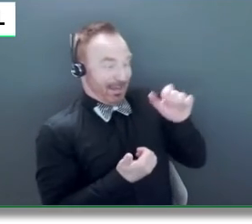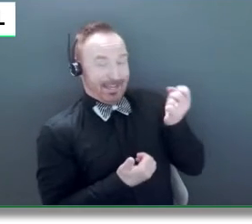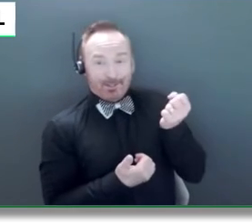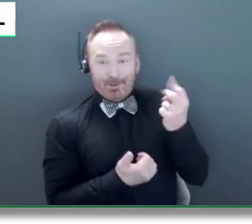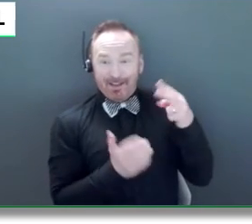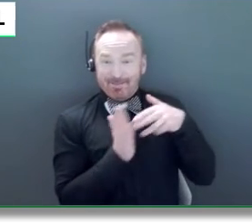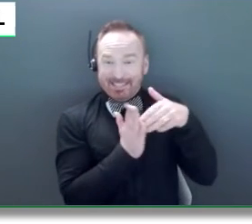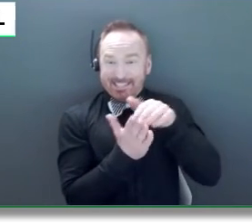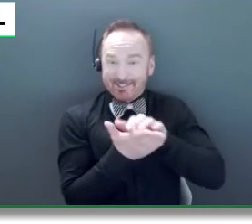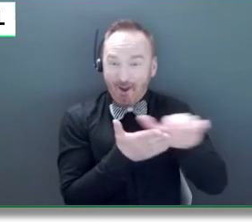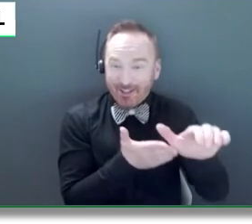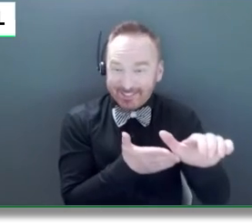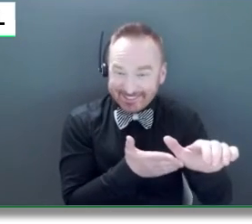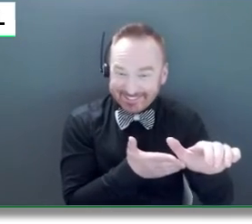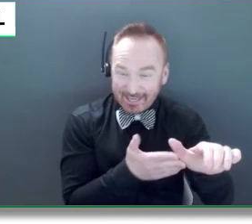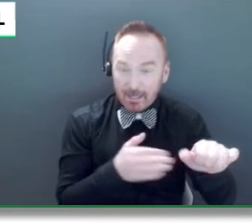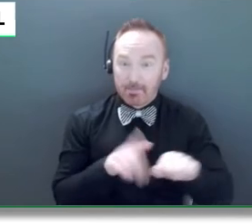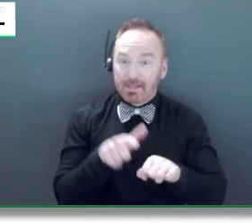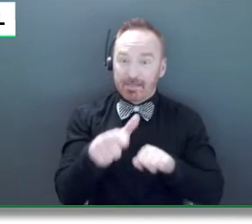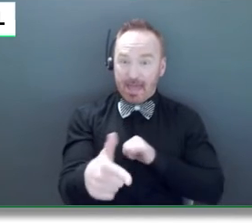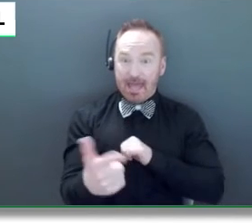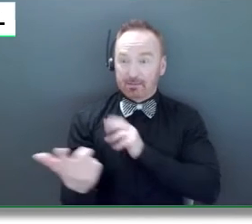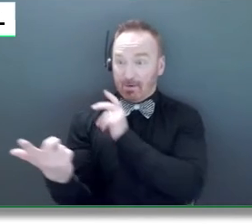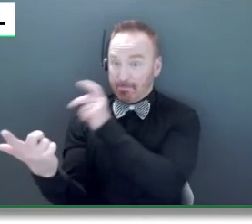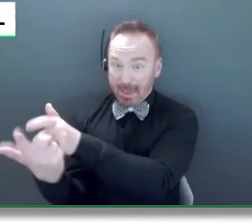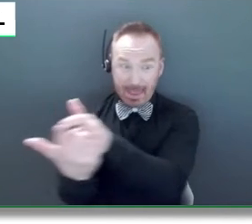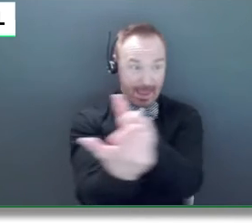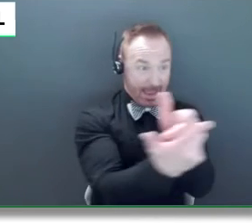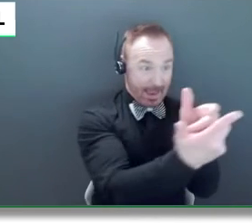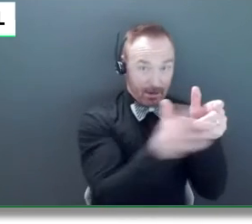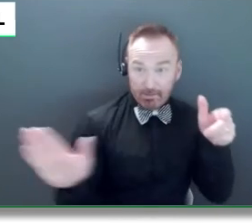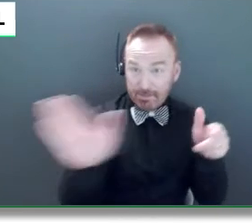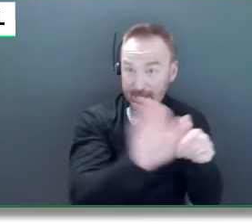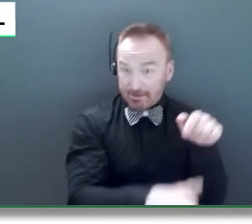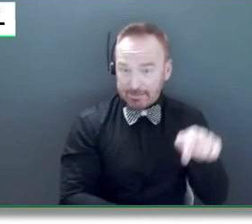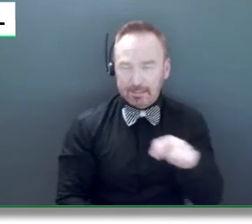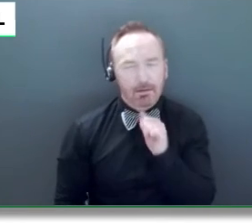address everybody's needs. No absolutely I think that's it engaging